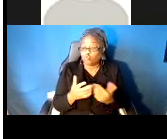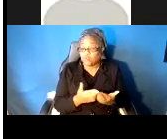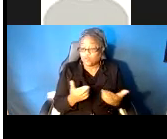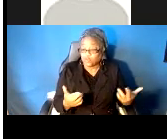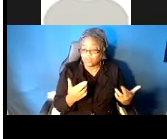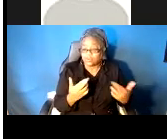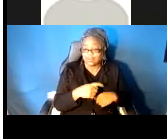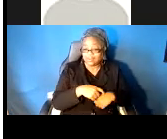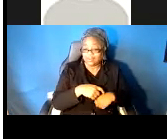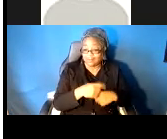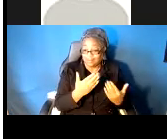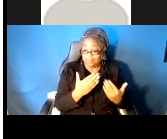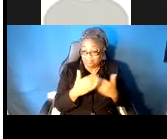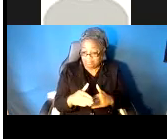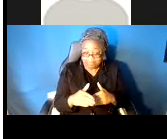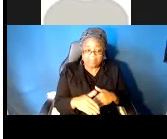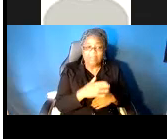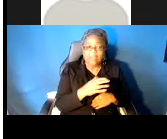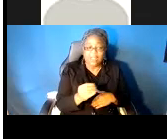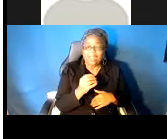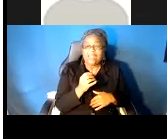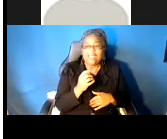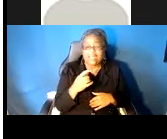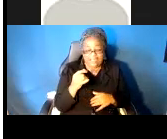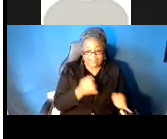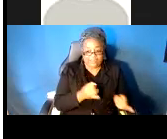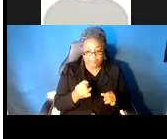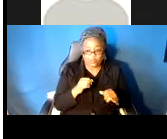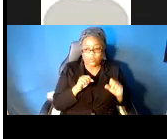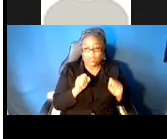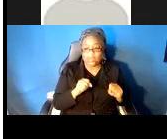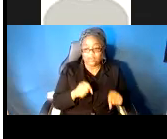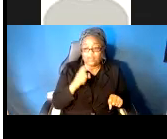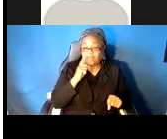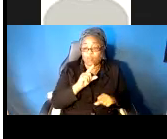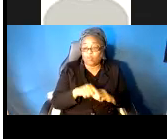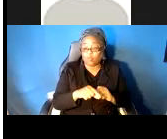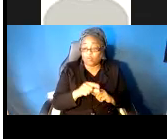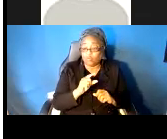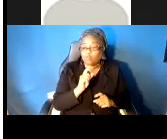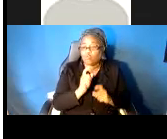and individual eligibility in this grant program. Are there any questions from the chat?